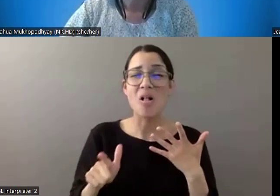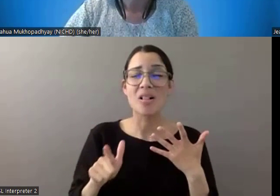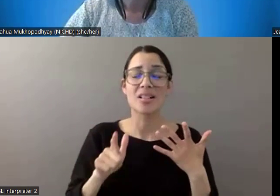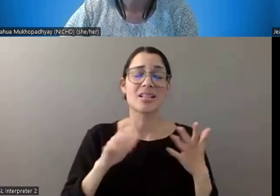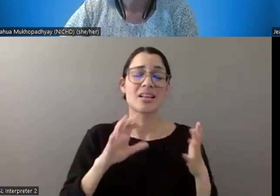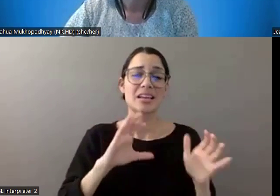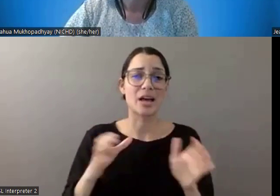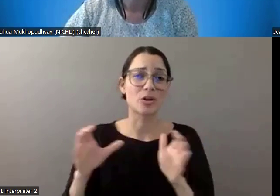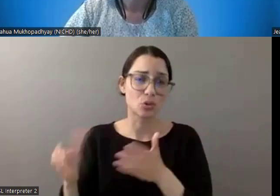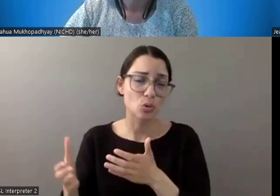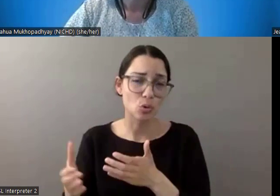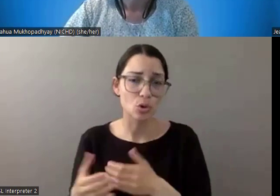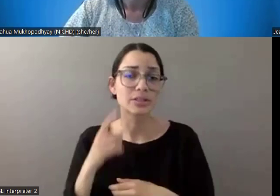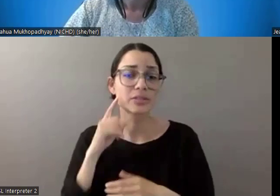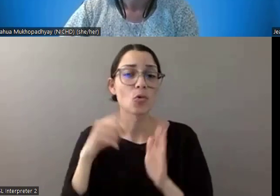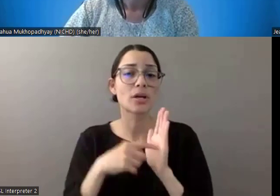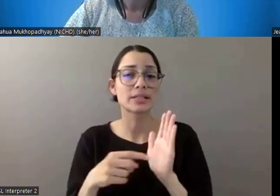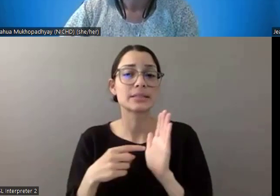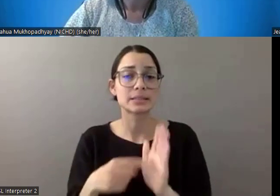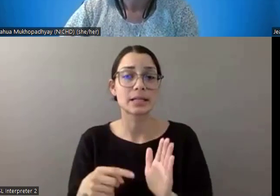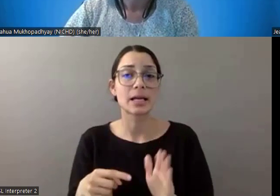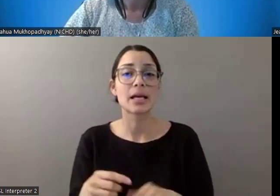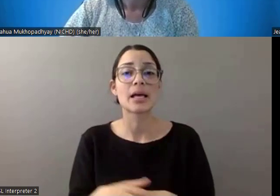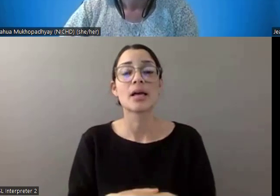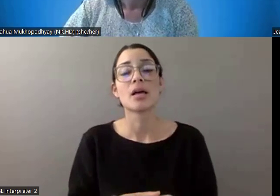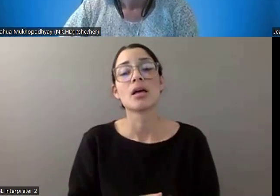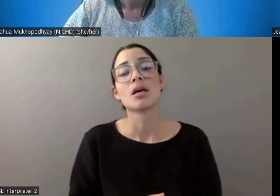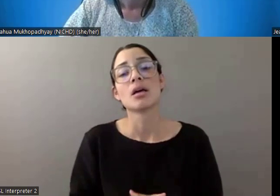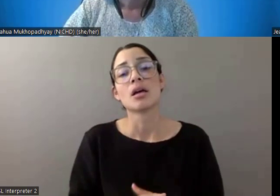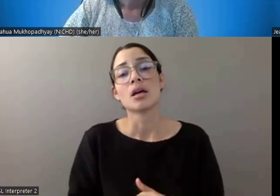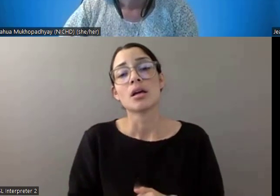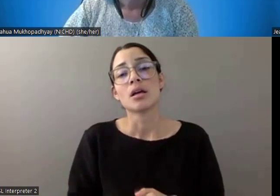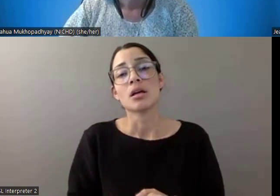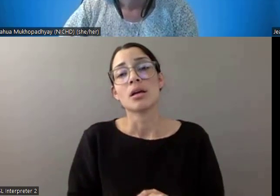For example, a solid and interesting scientific research project